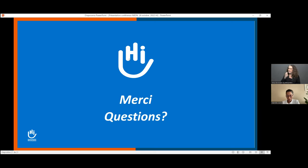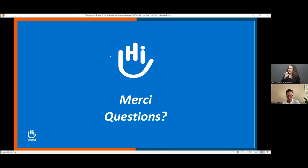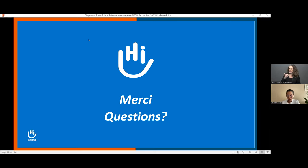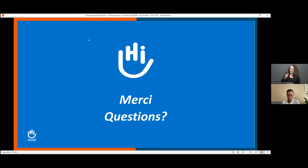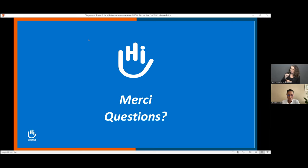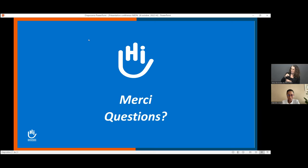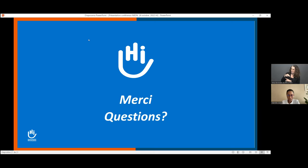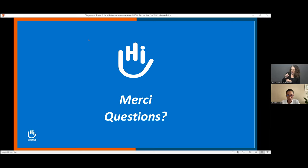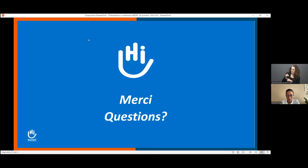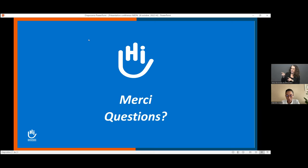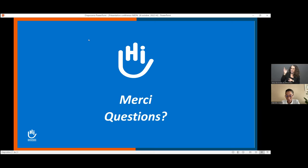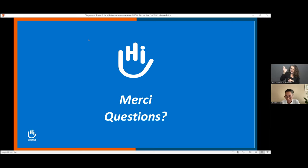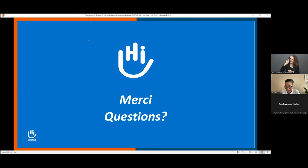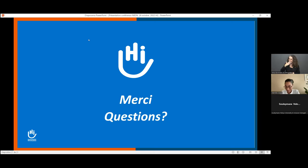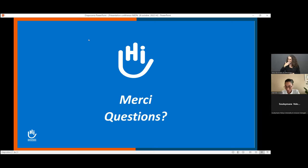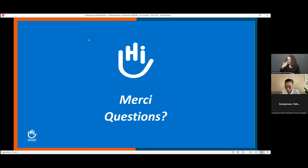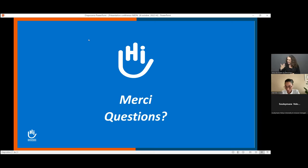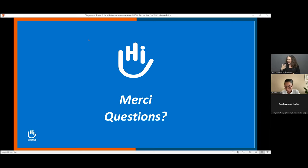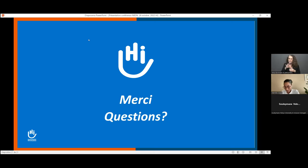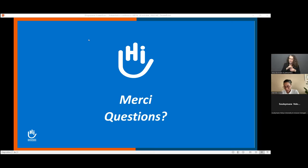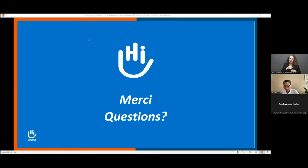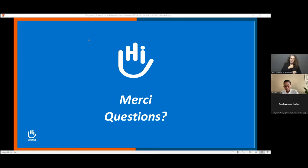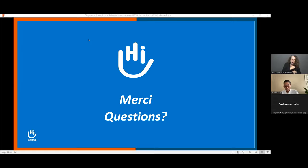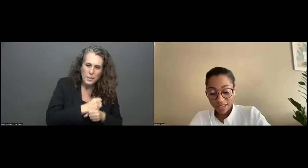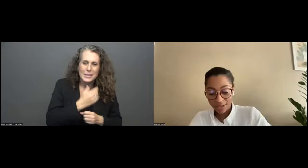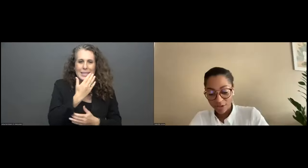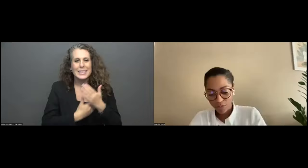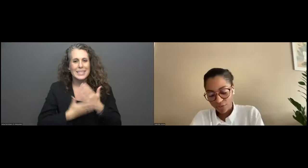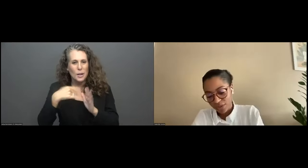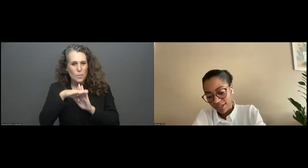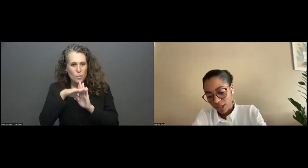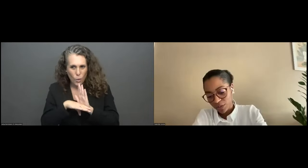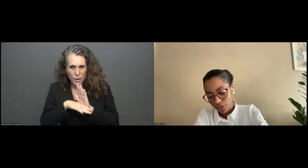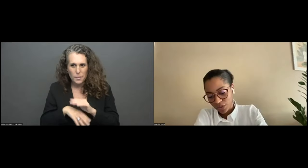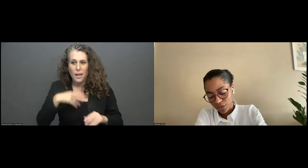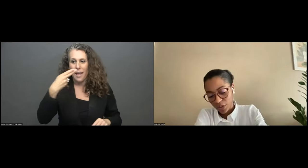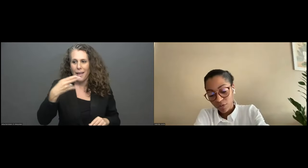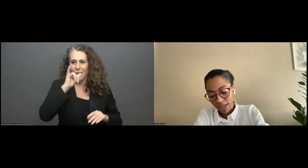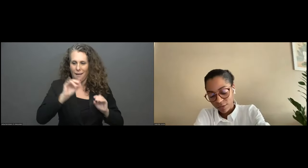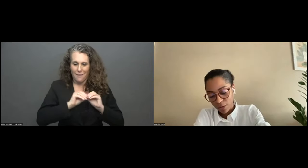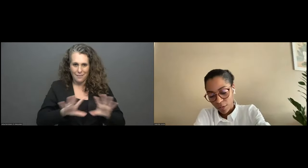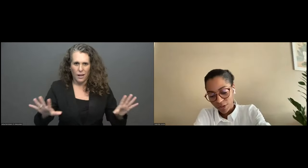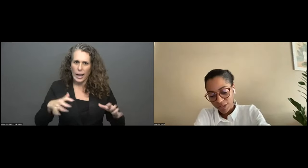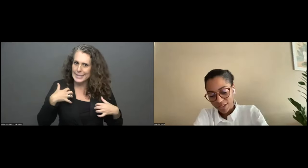person, and it connects the project people will be important be a Nicholas is muddy,